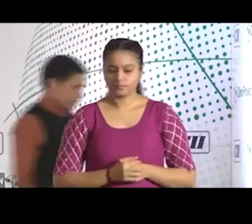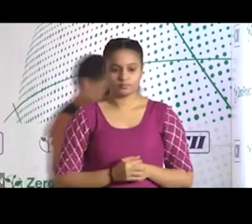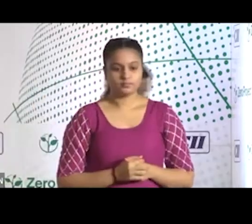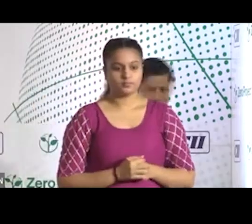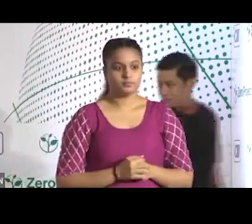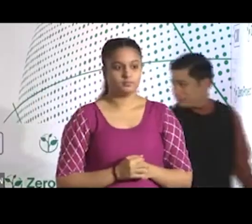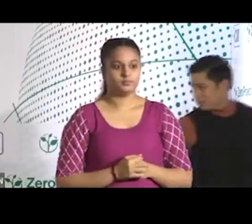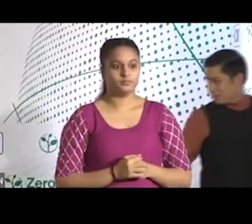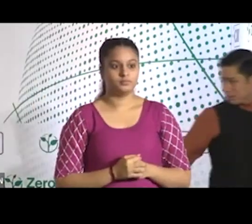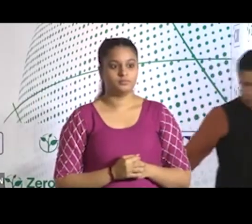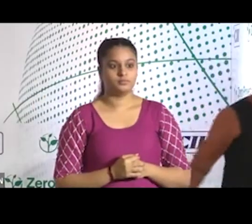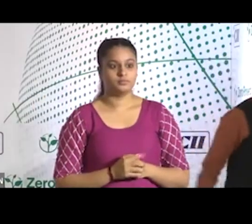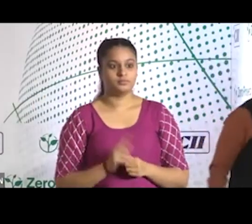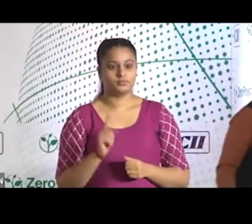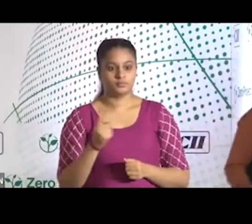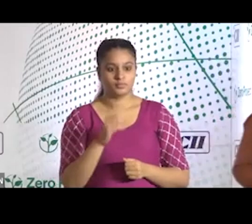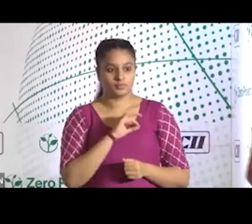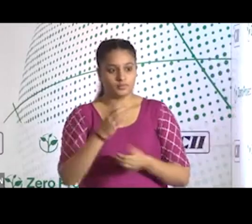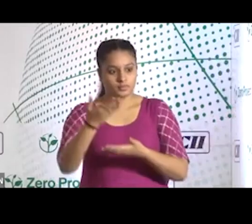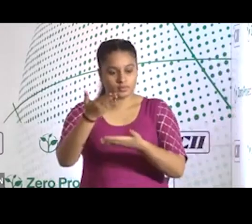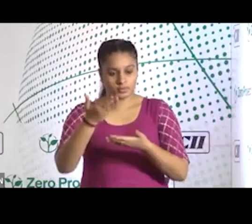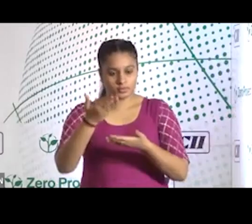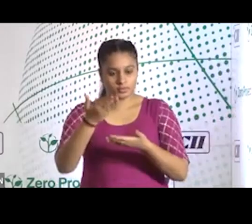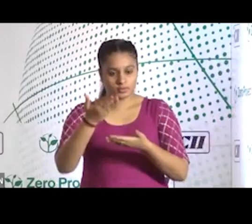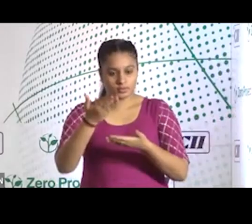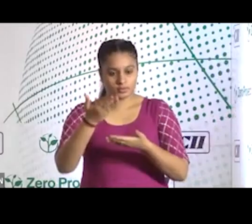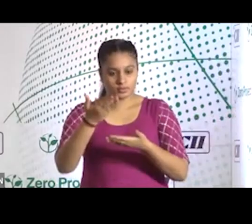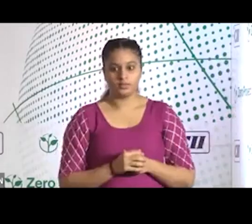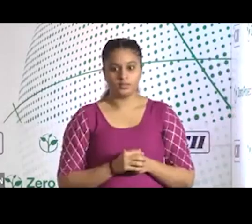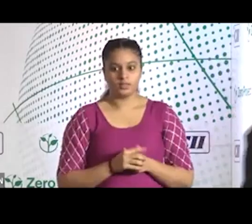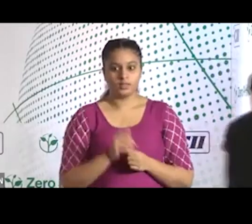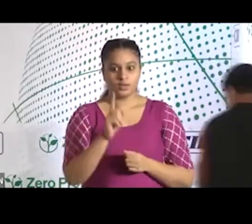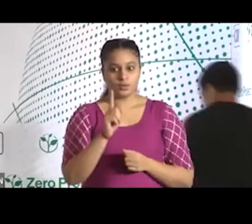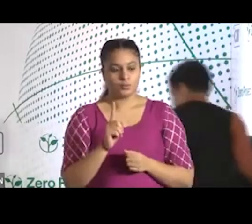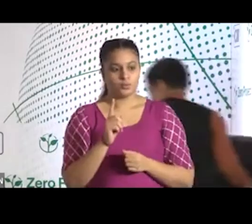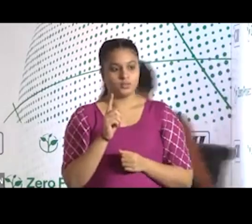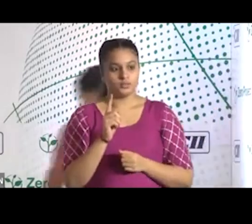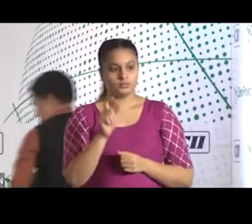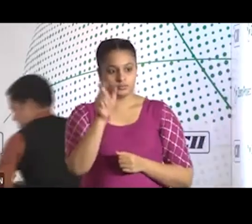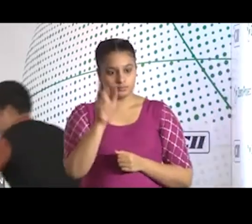I would also like to invite our panelists for this conversation.